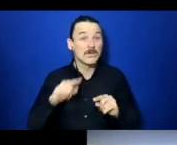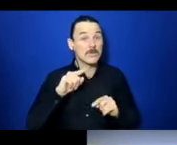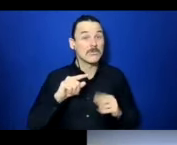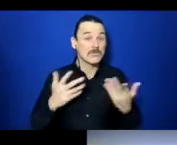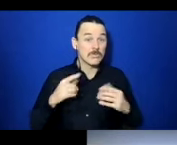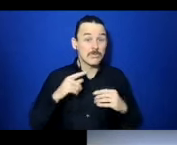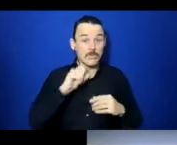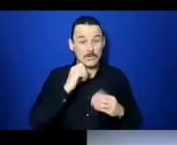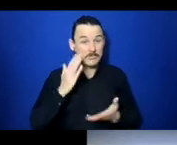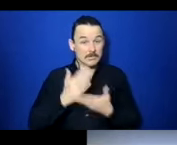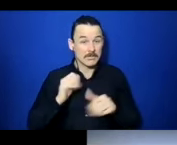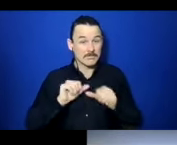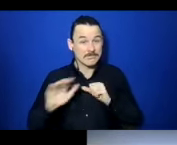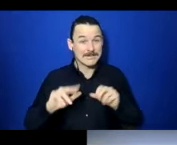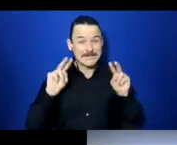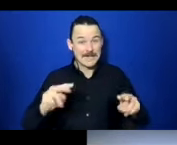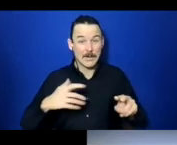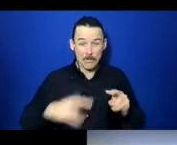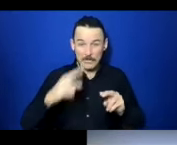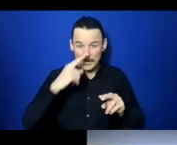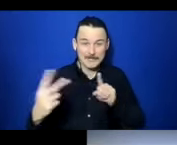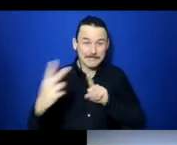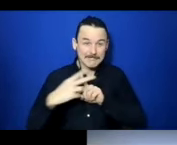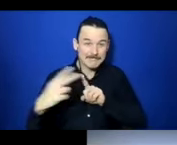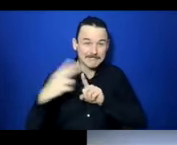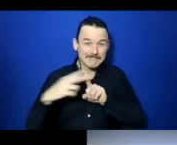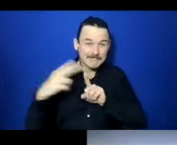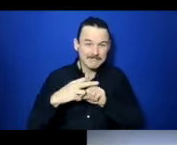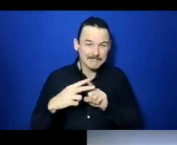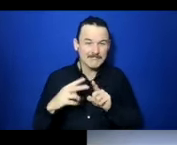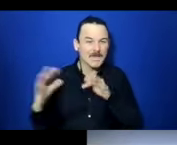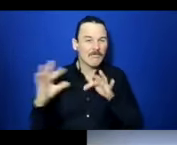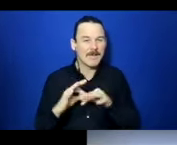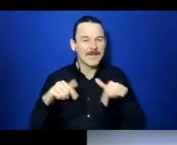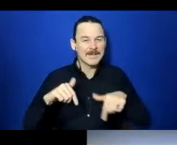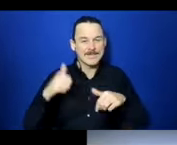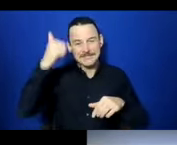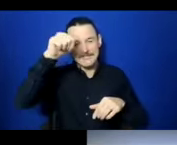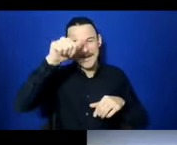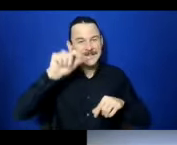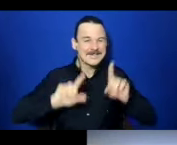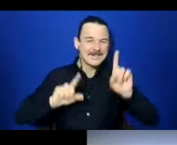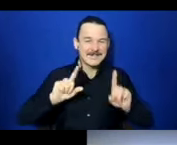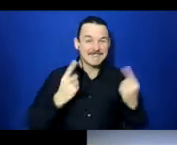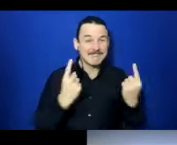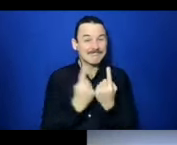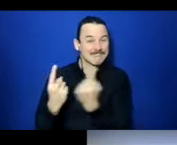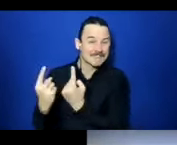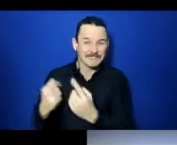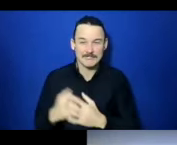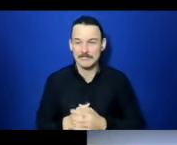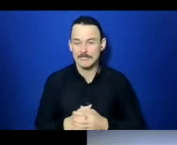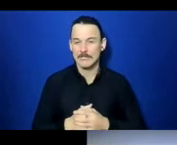more applications, particularly in this smart city space coming through on that. We want to thank